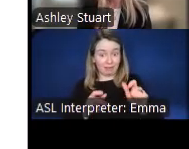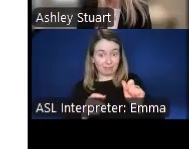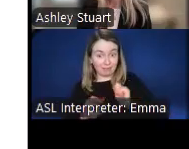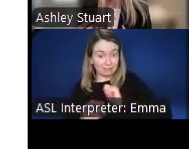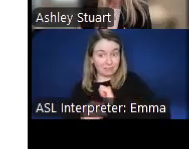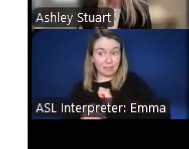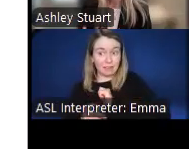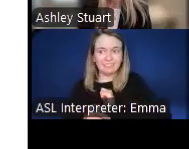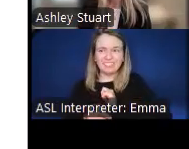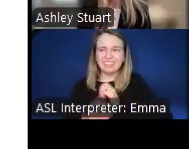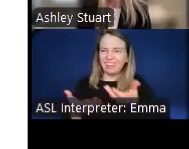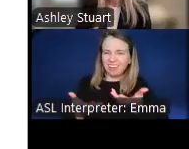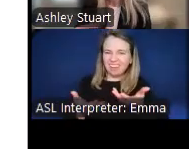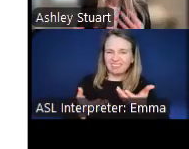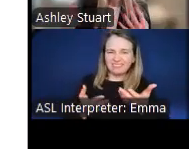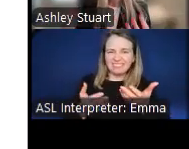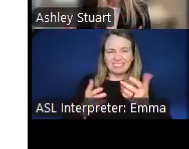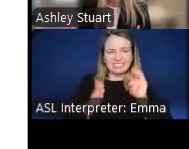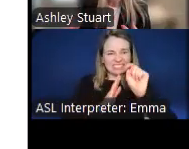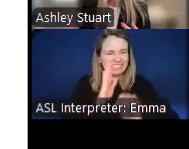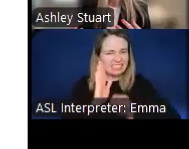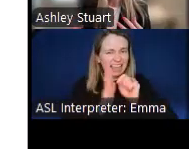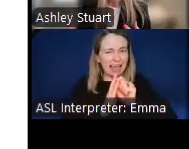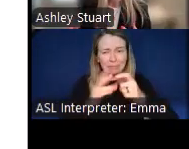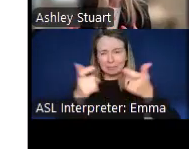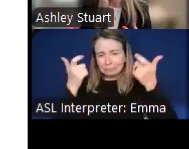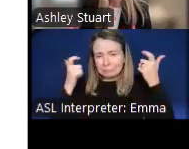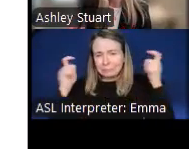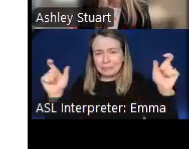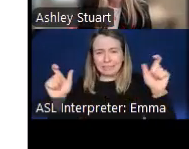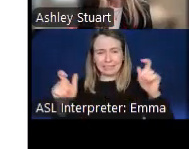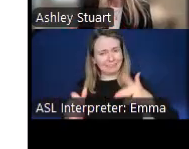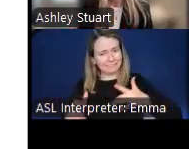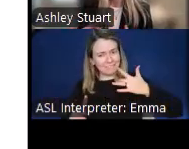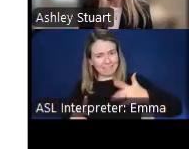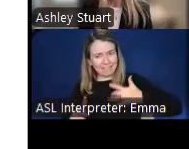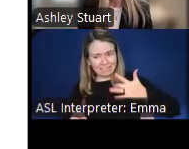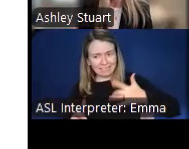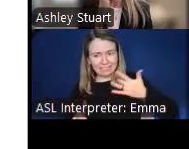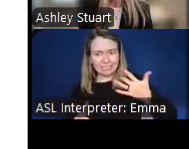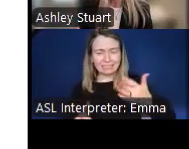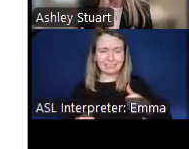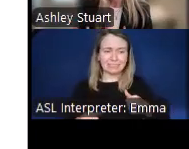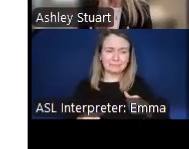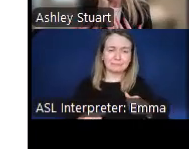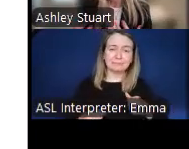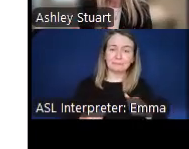know, this is a period of really big feelings. When are these big